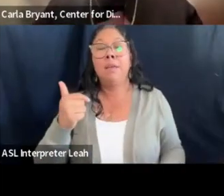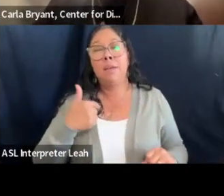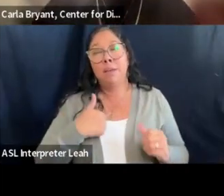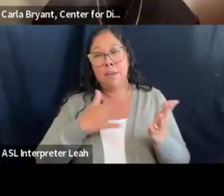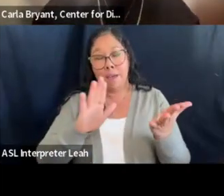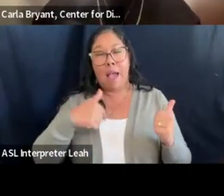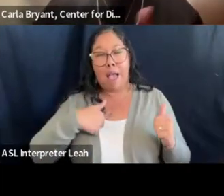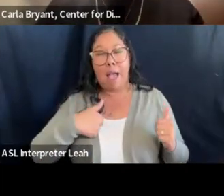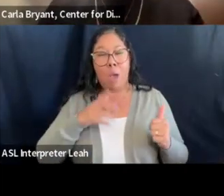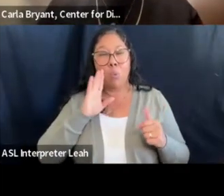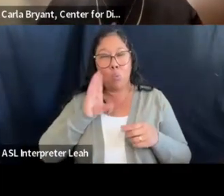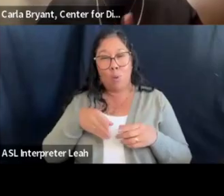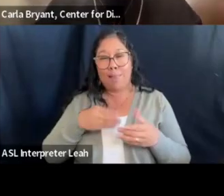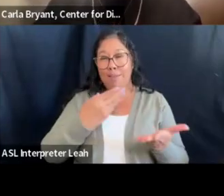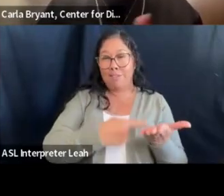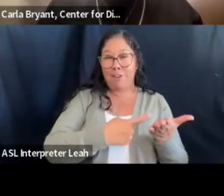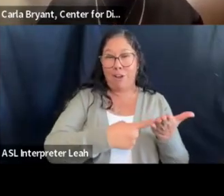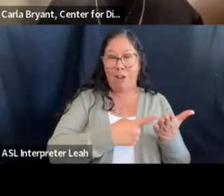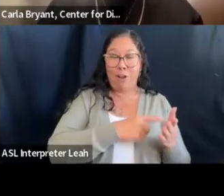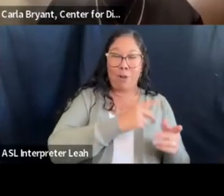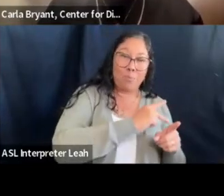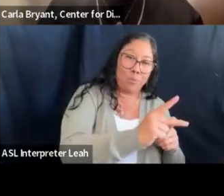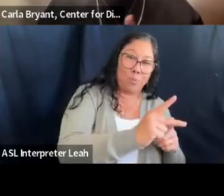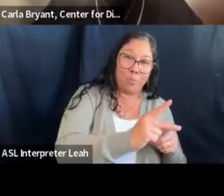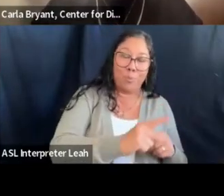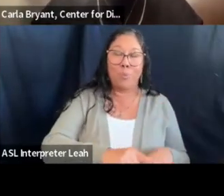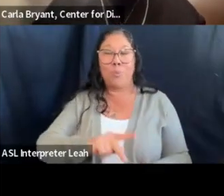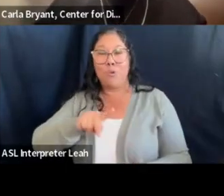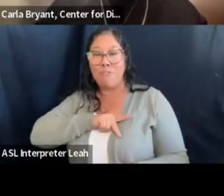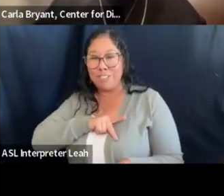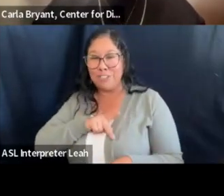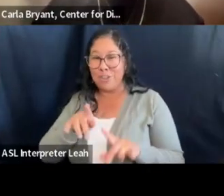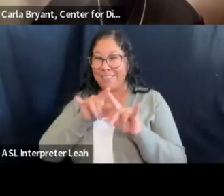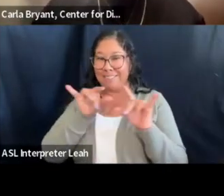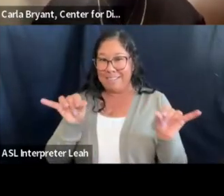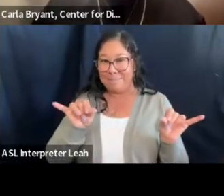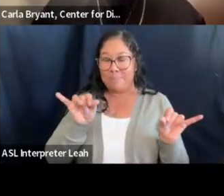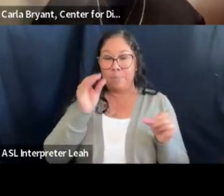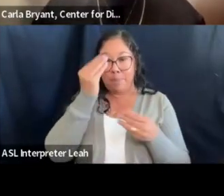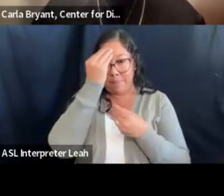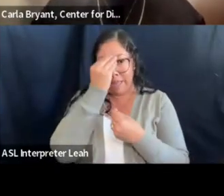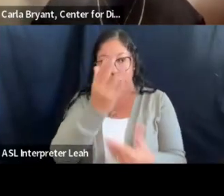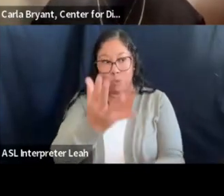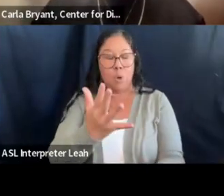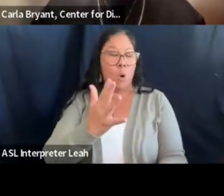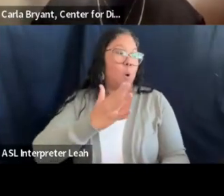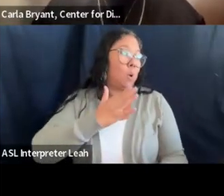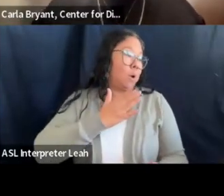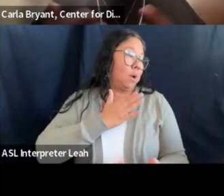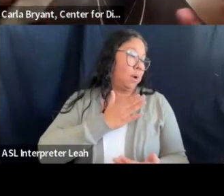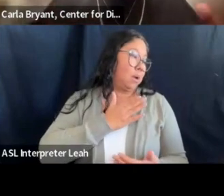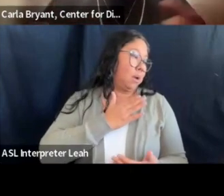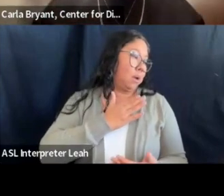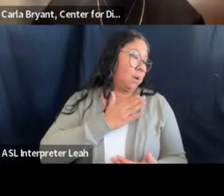personal professional at the same time. Um I will share with you that I was 20 years in